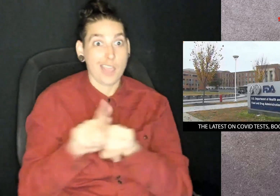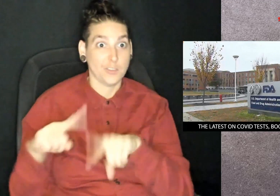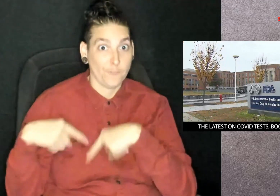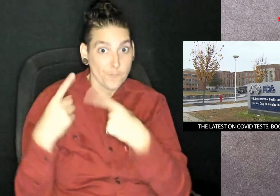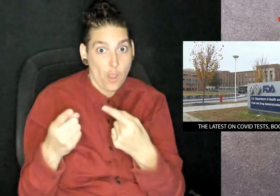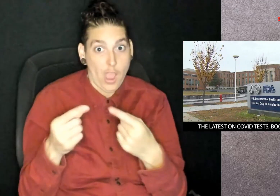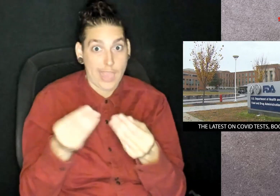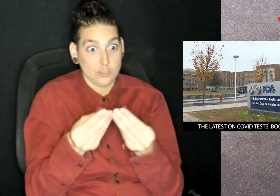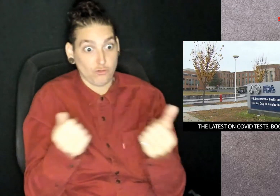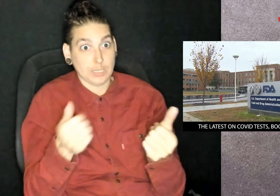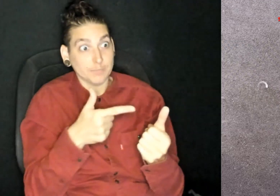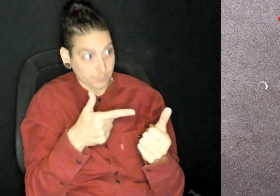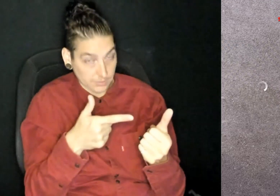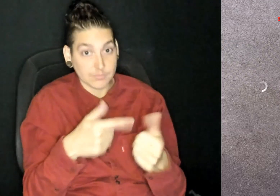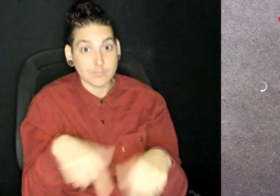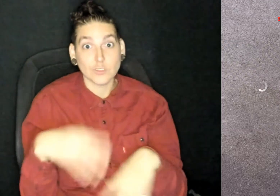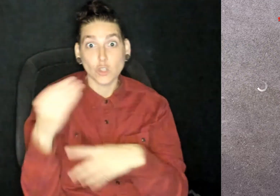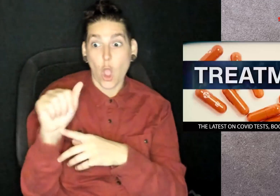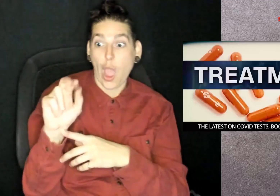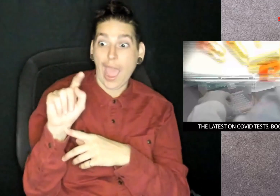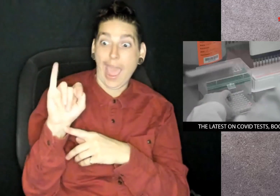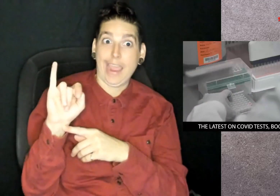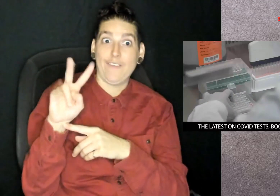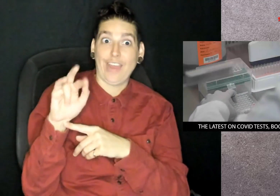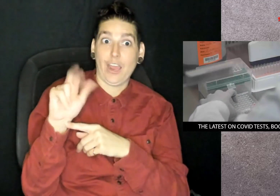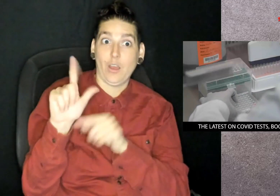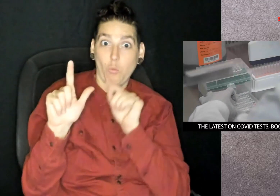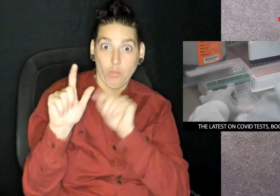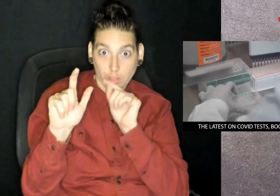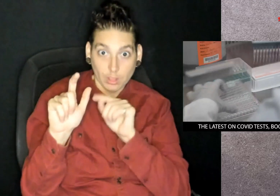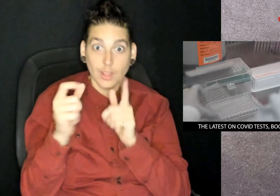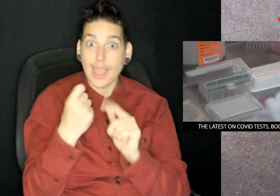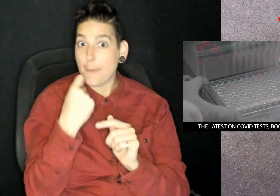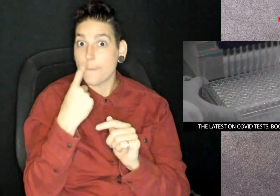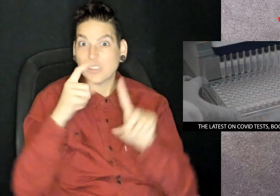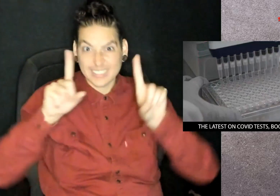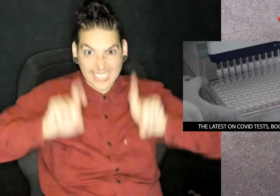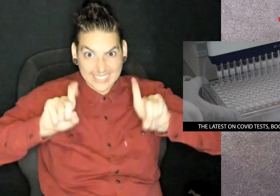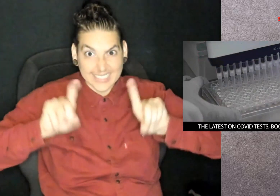as far as treatment goes an antiviral capsule is being tested